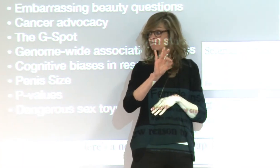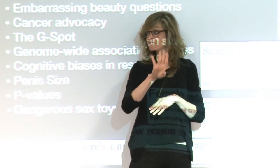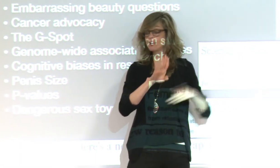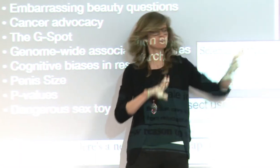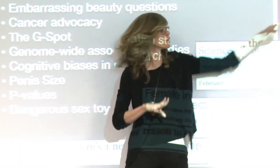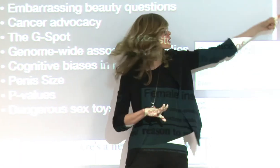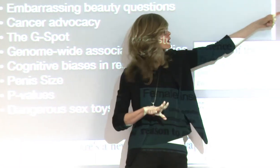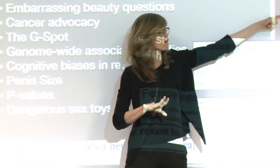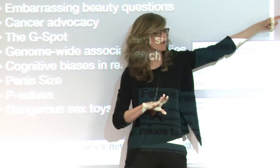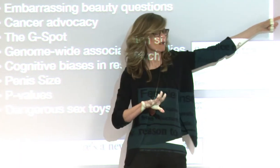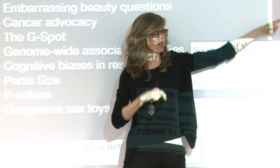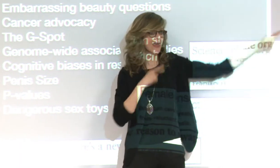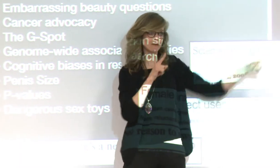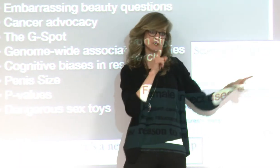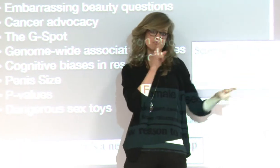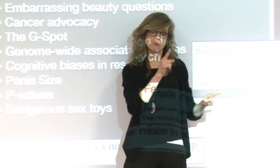THIS WAS ACTUALLY BANNED ON FACEBOOK.